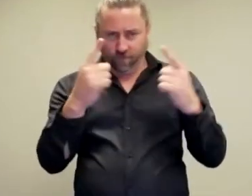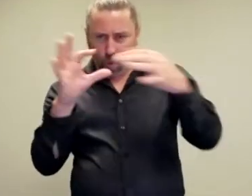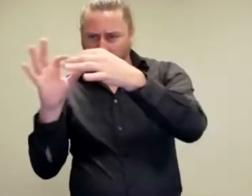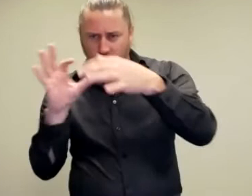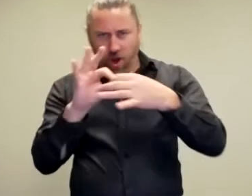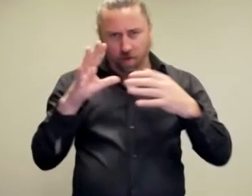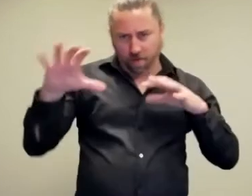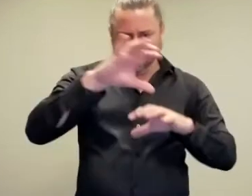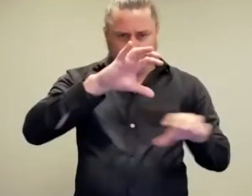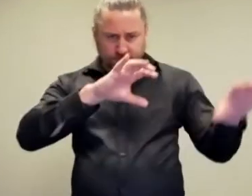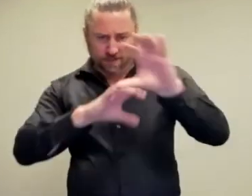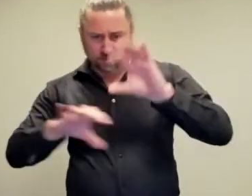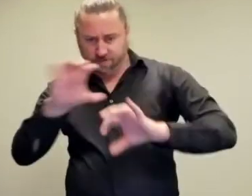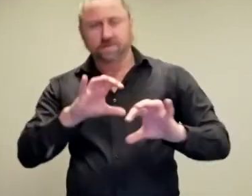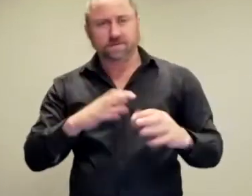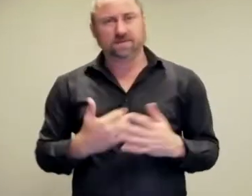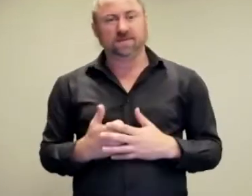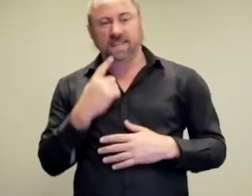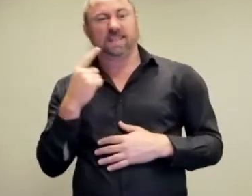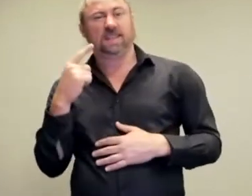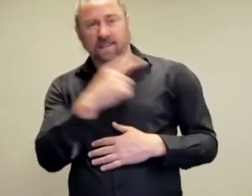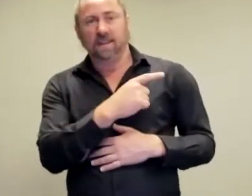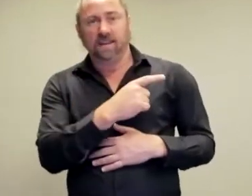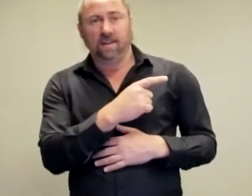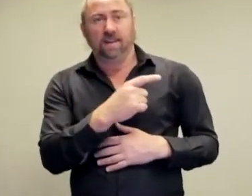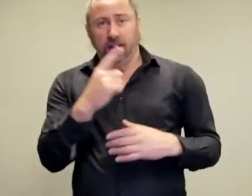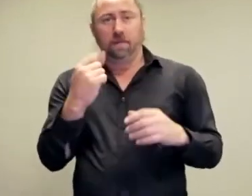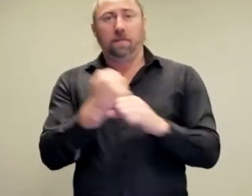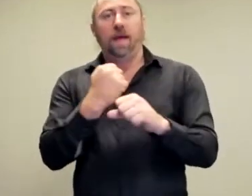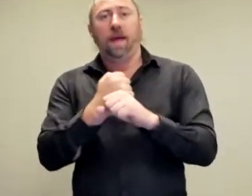and at times, this kind of work can dissolve hierarchical divisions.